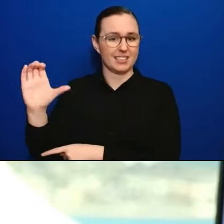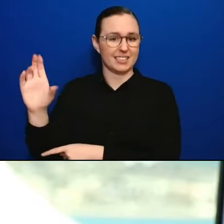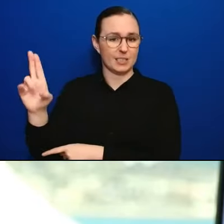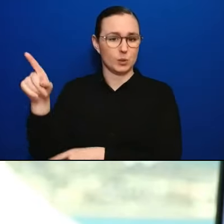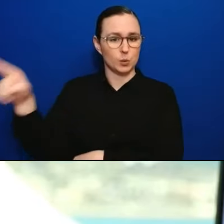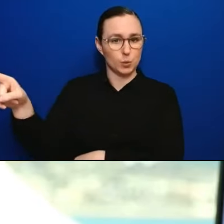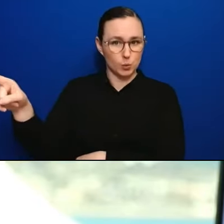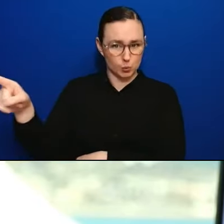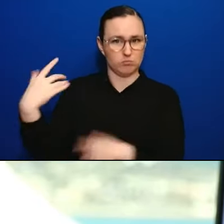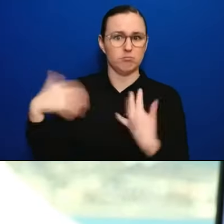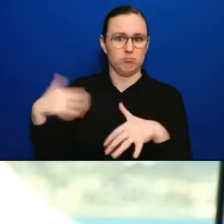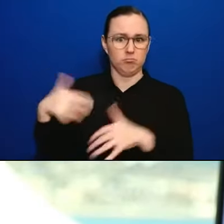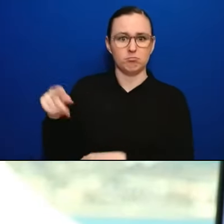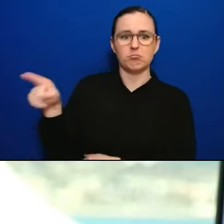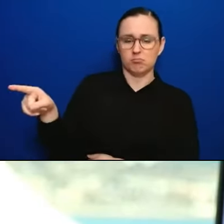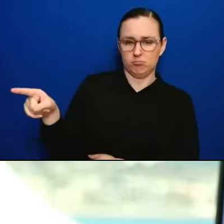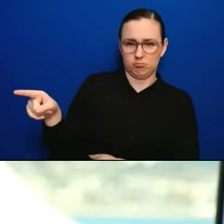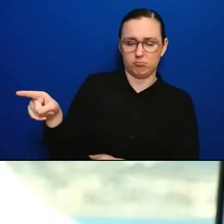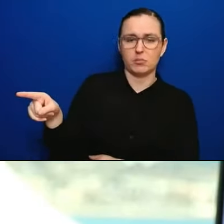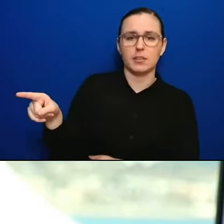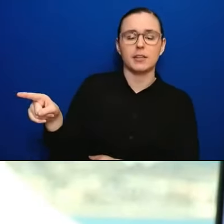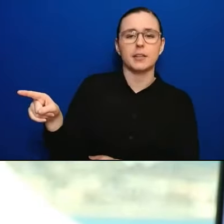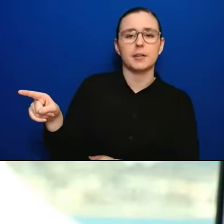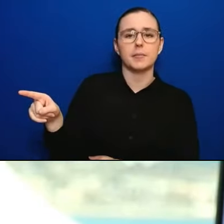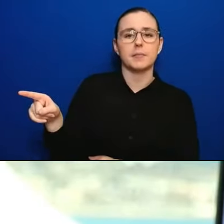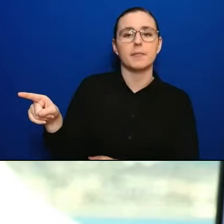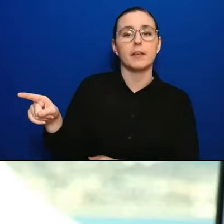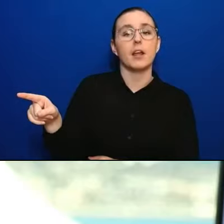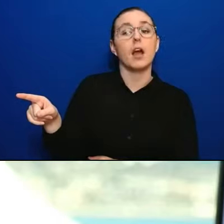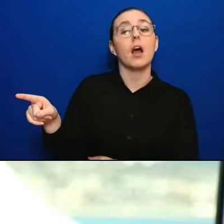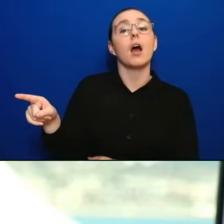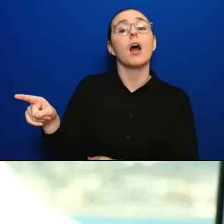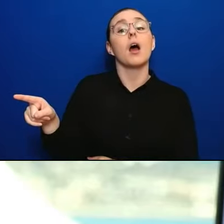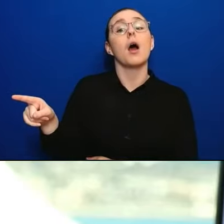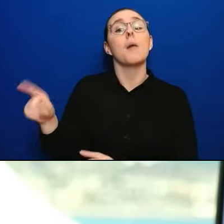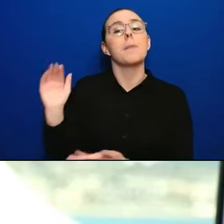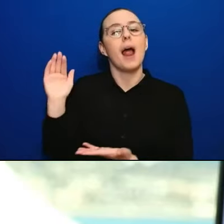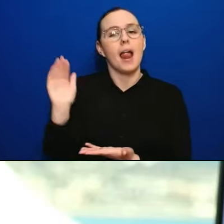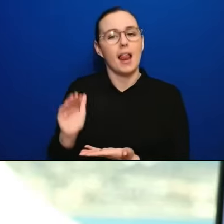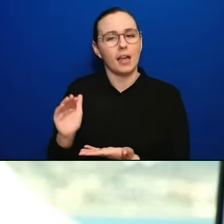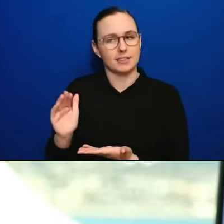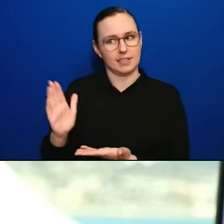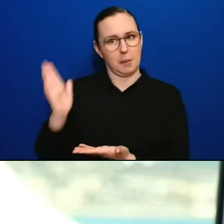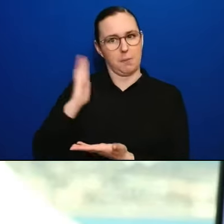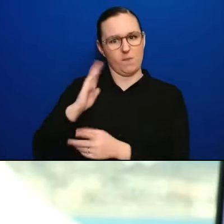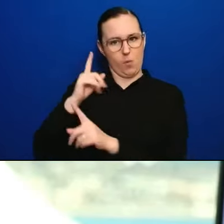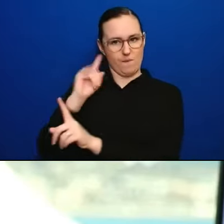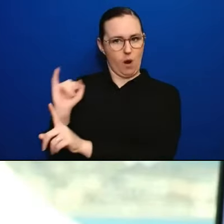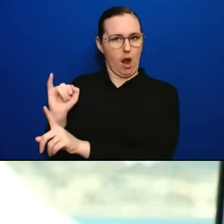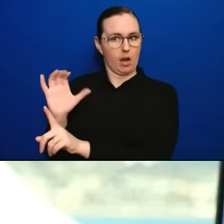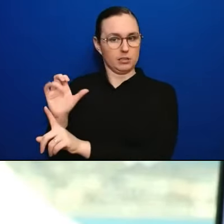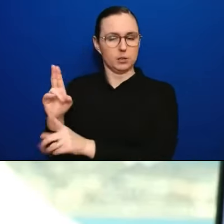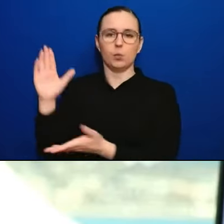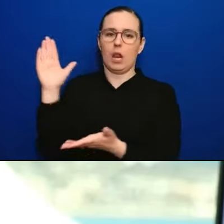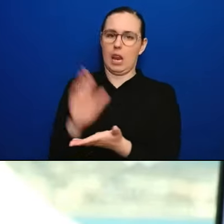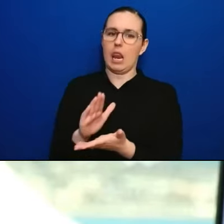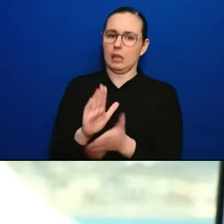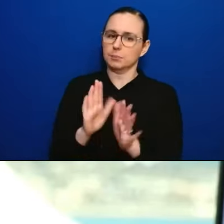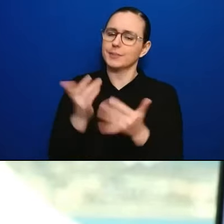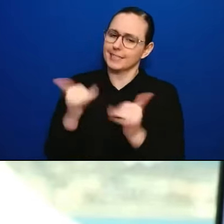today, in hospital with COVID. There's still a very significant number. Although less relatively